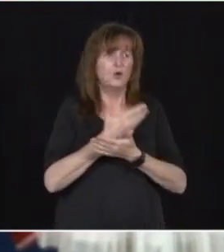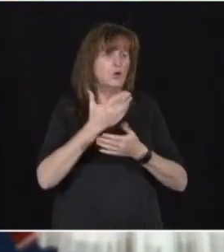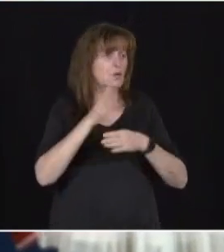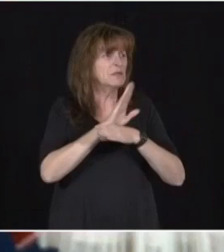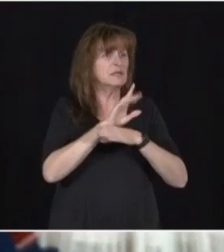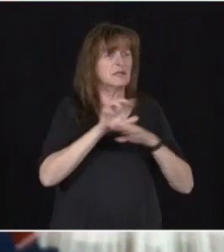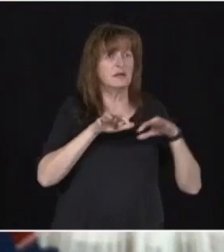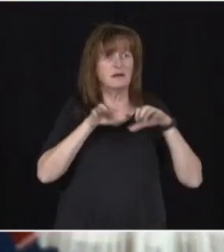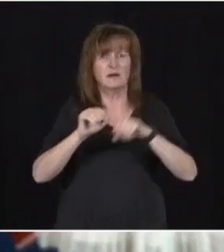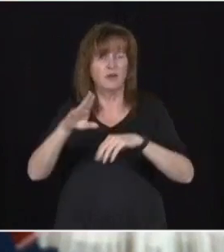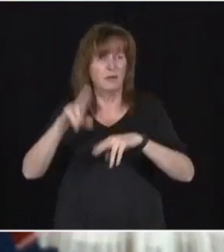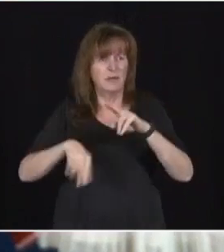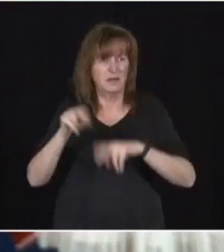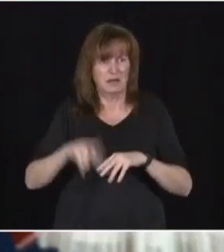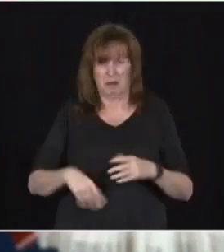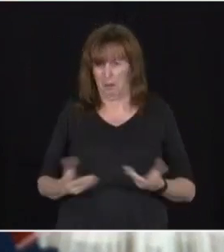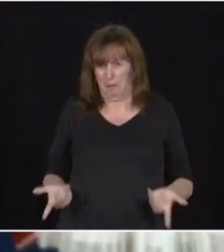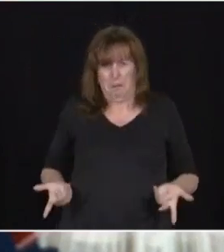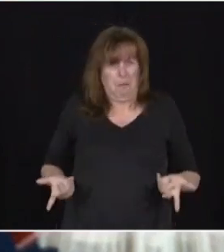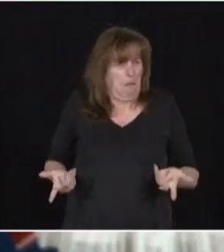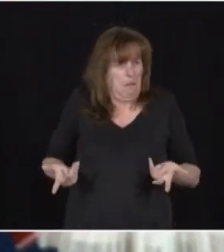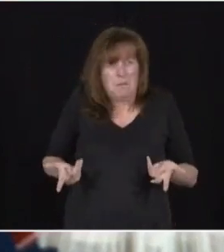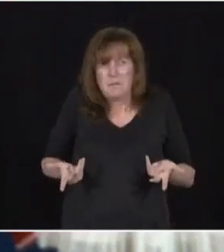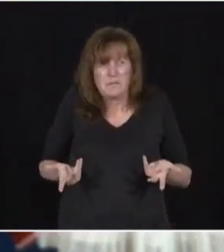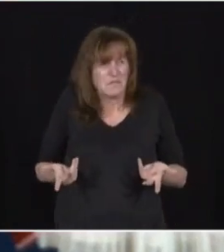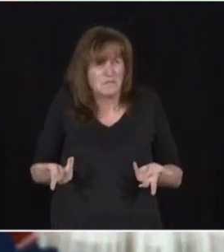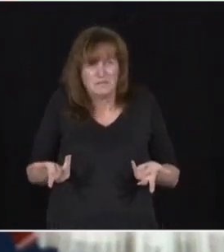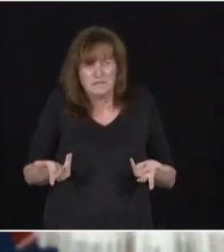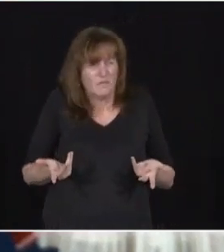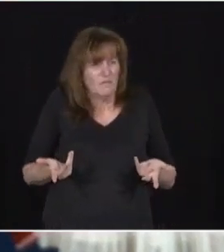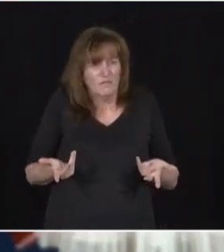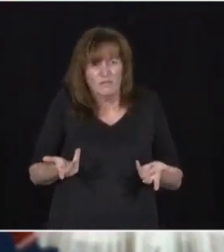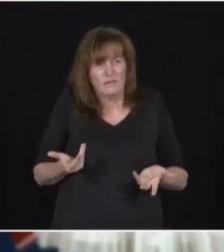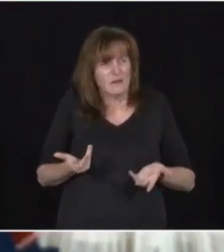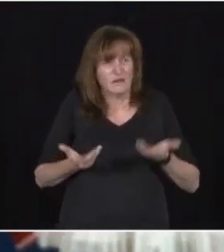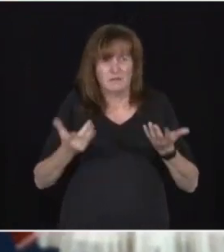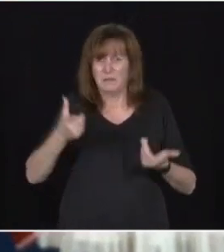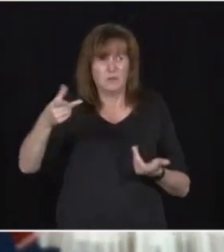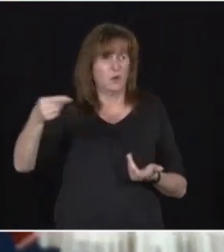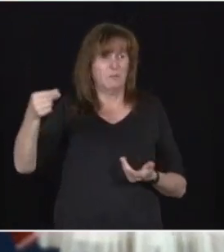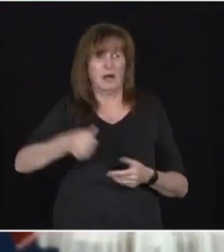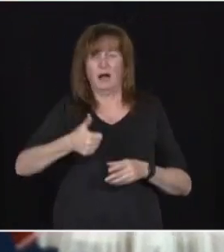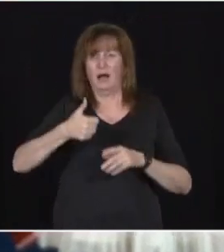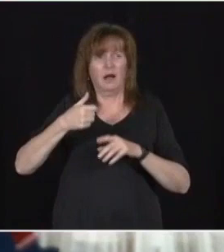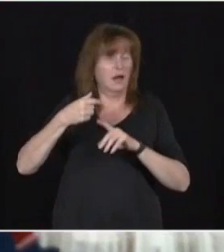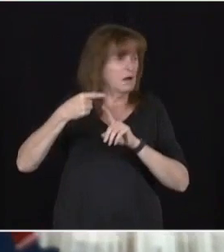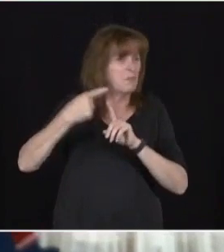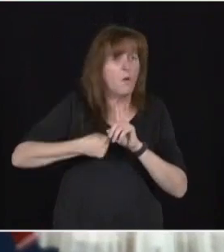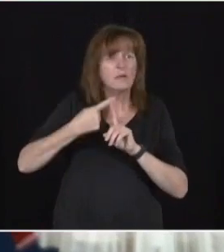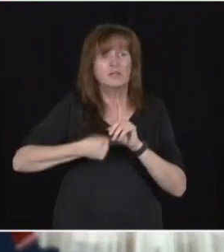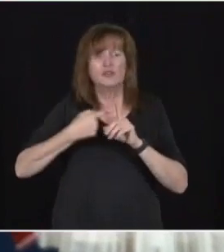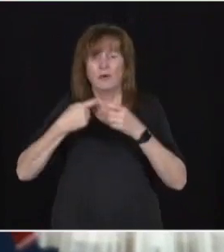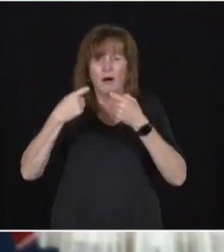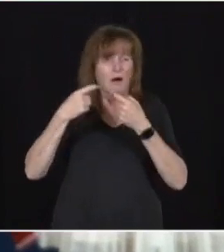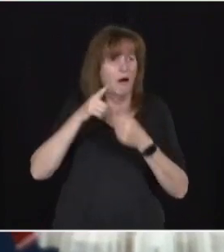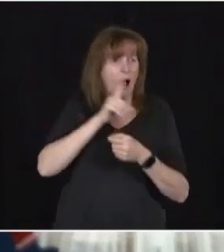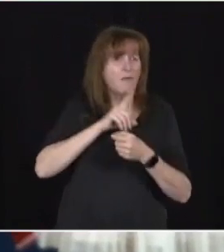It's not like they have a lineup of businesses waiting to get the facility. Plus they have to pay for the upkeep.